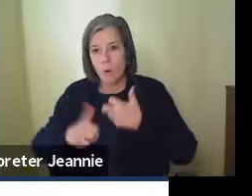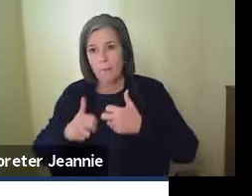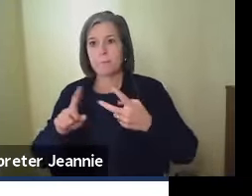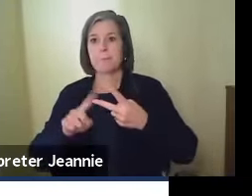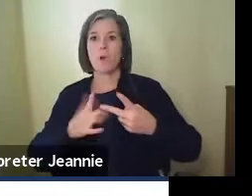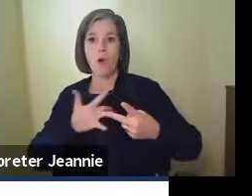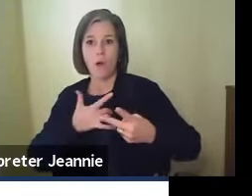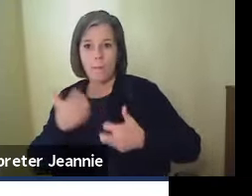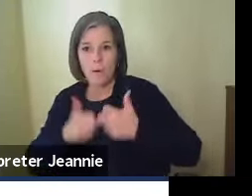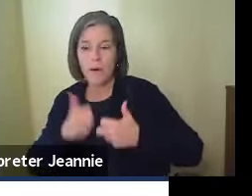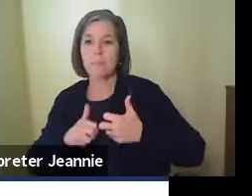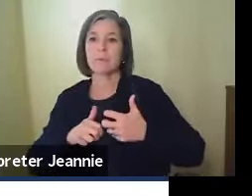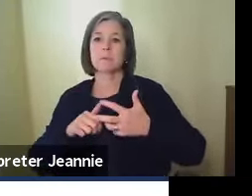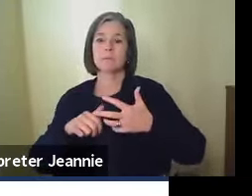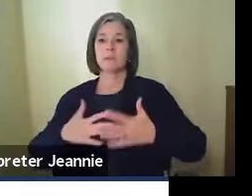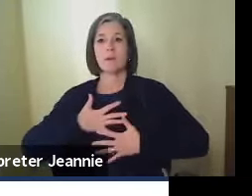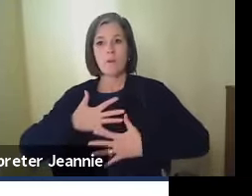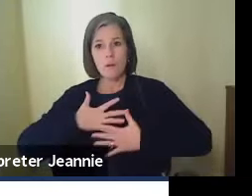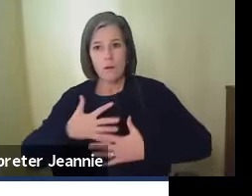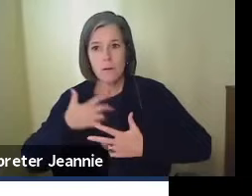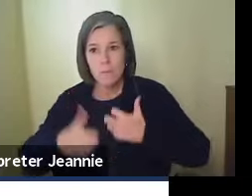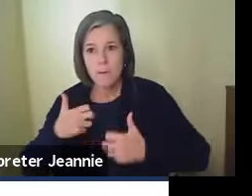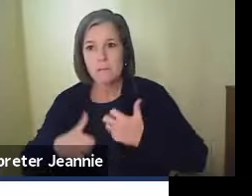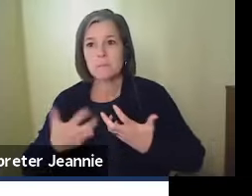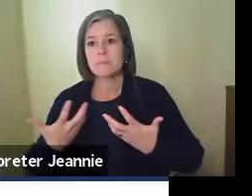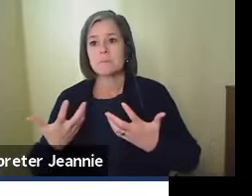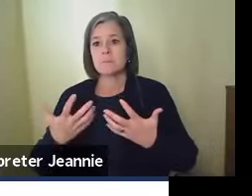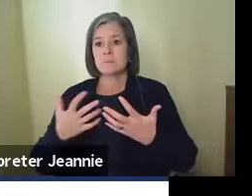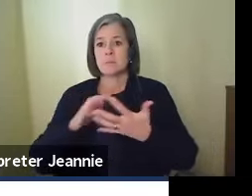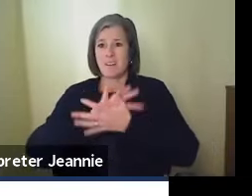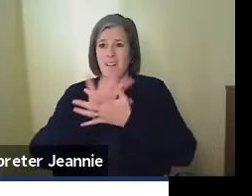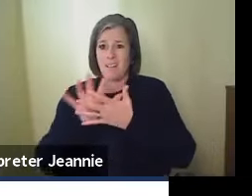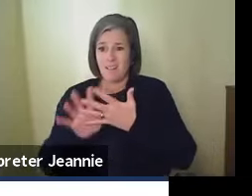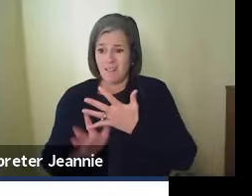other types of problems -- respiratory problems that they wouldn't have had to deal with